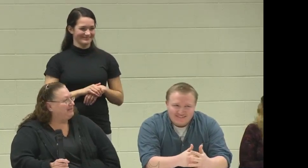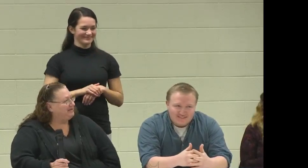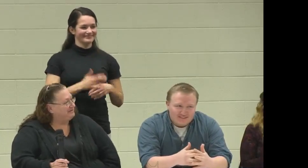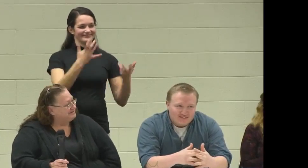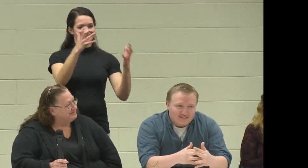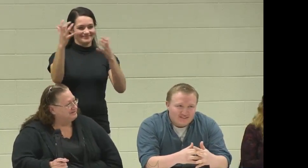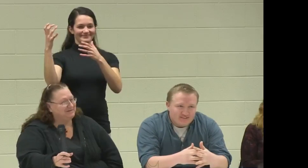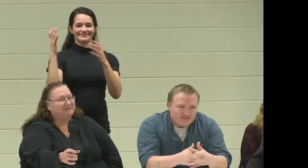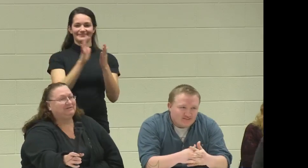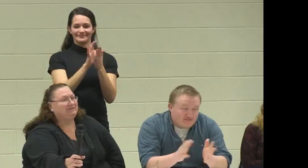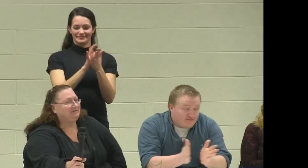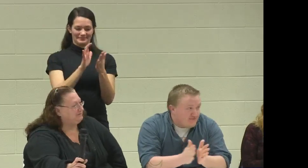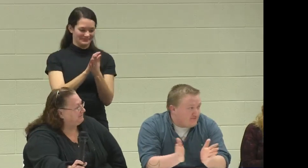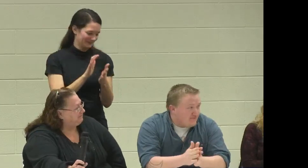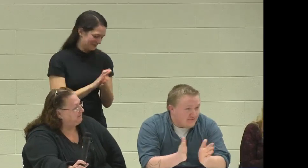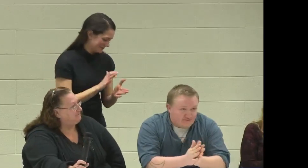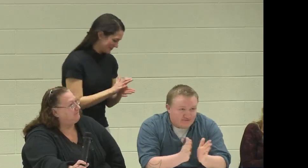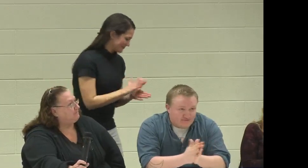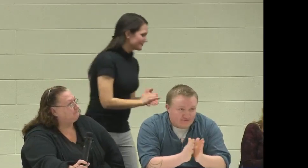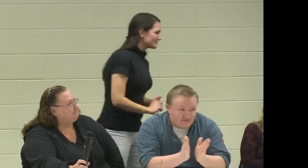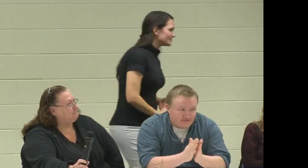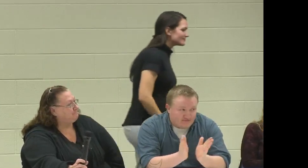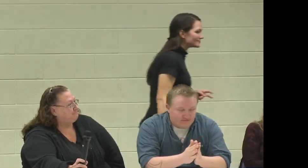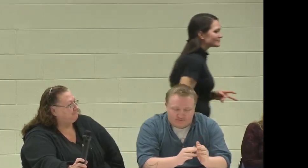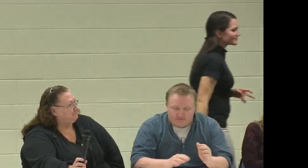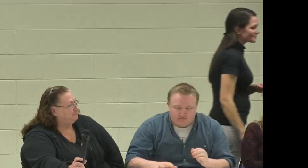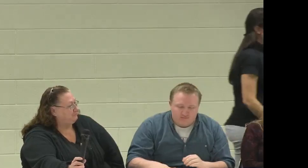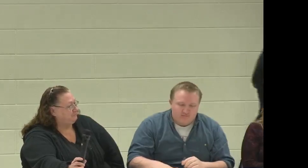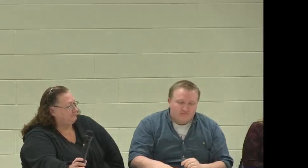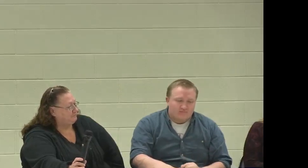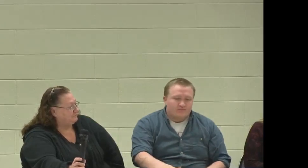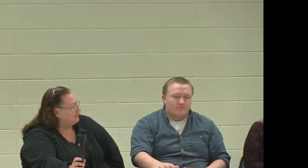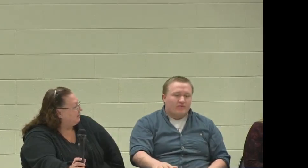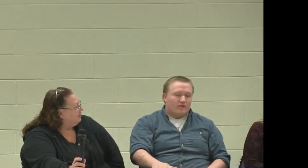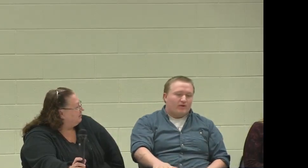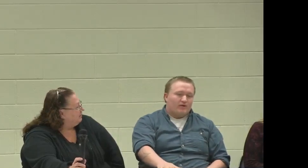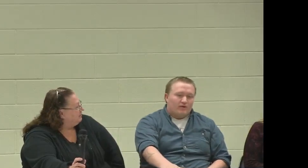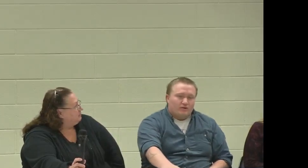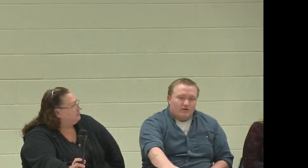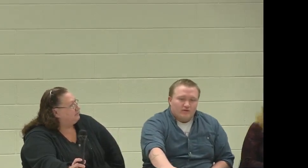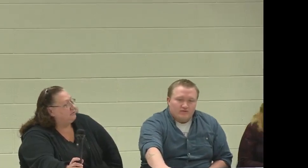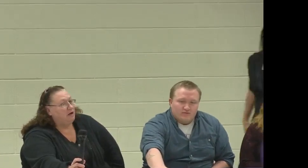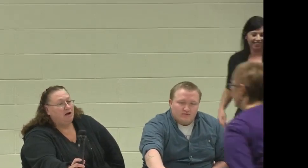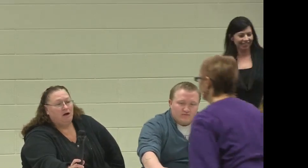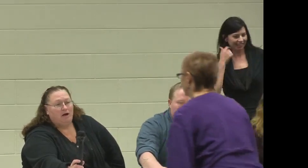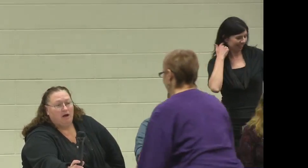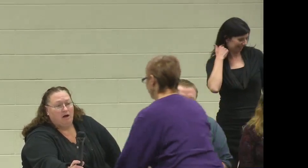[Clapping ]